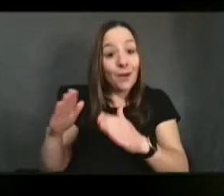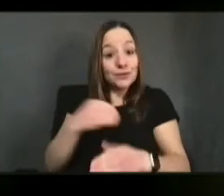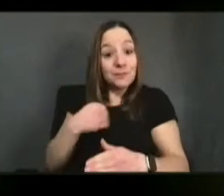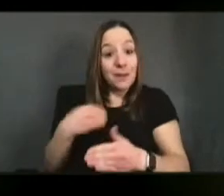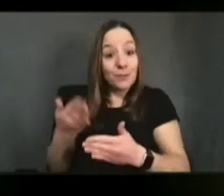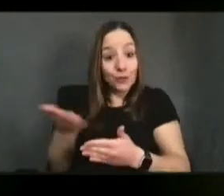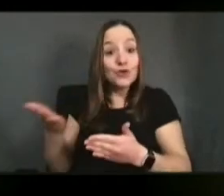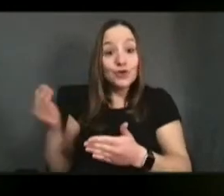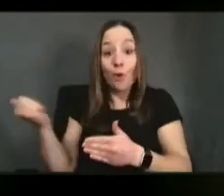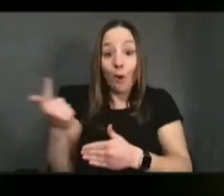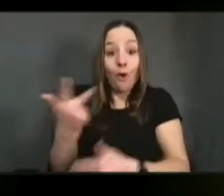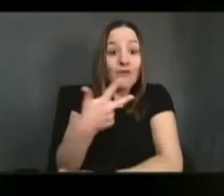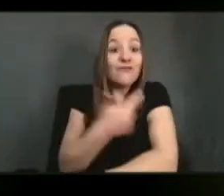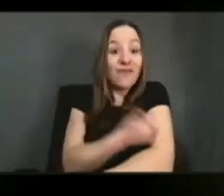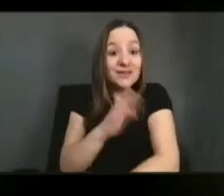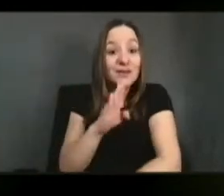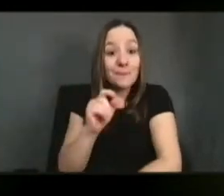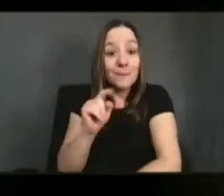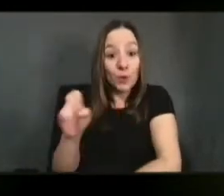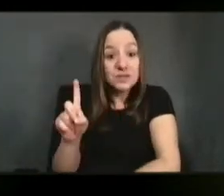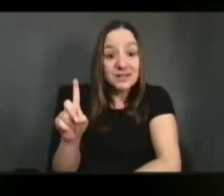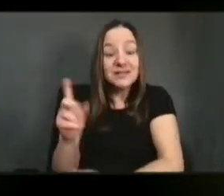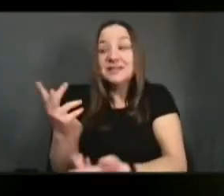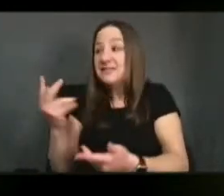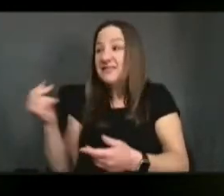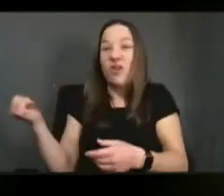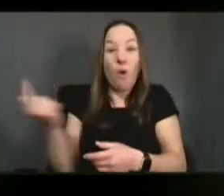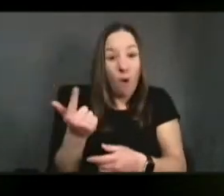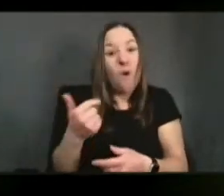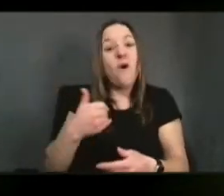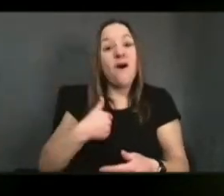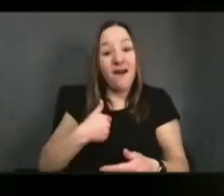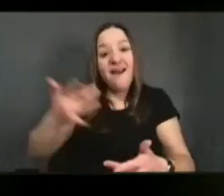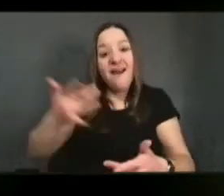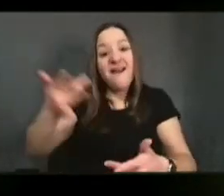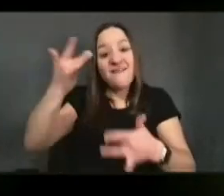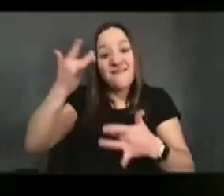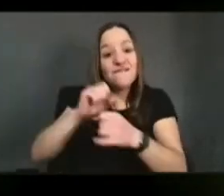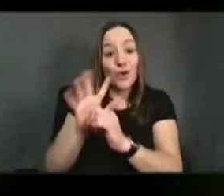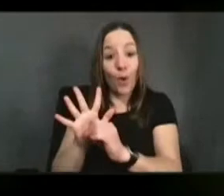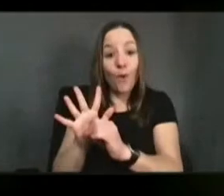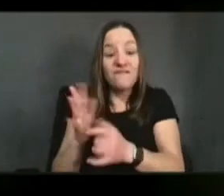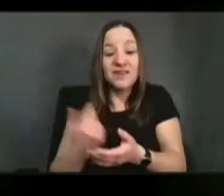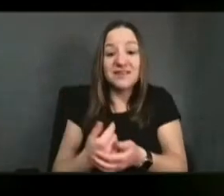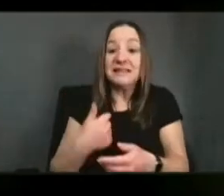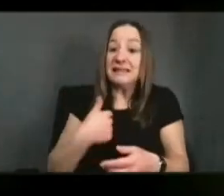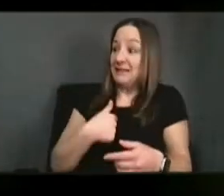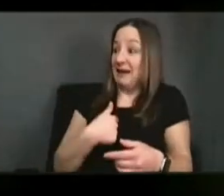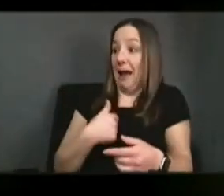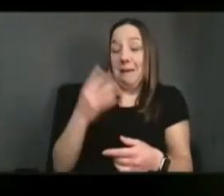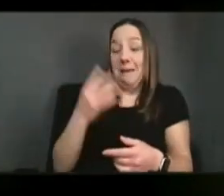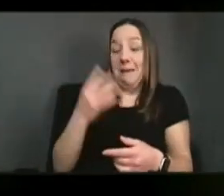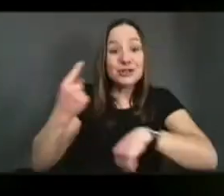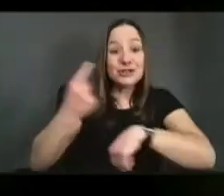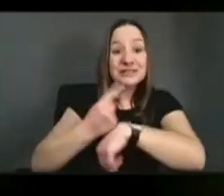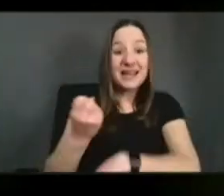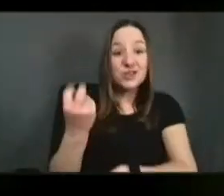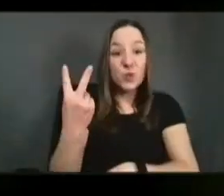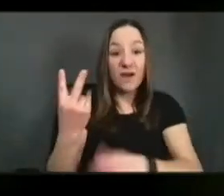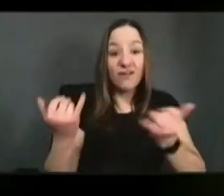and boosted offering. And I mean